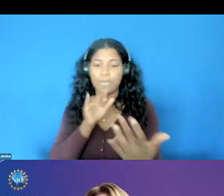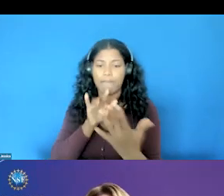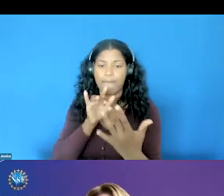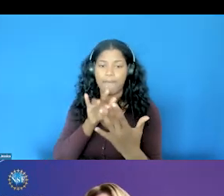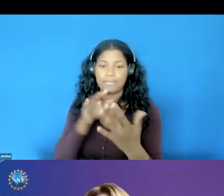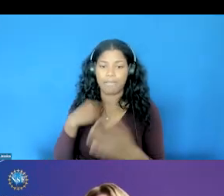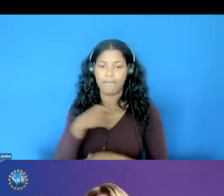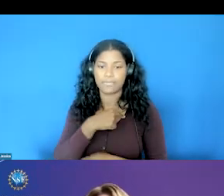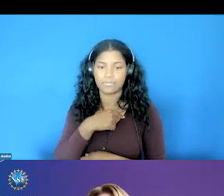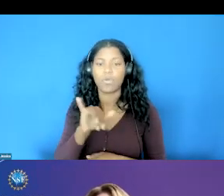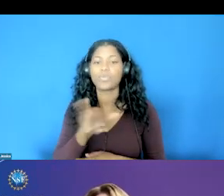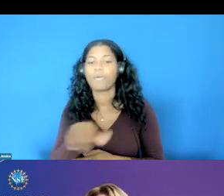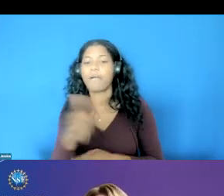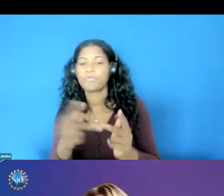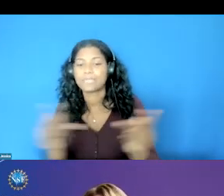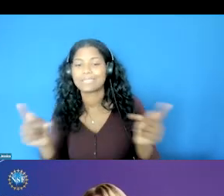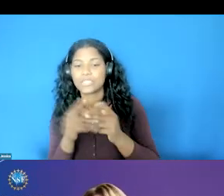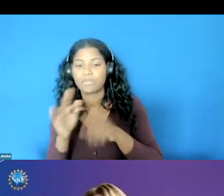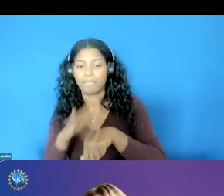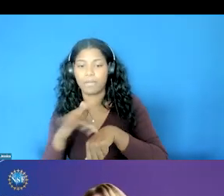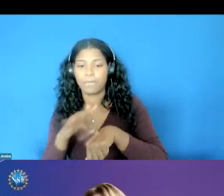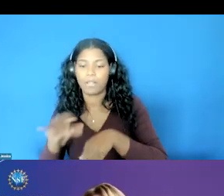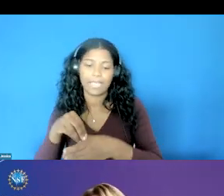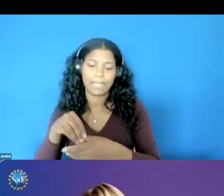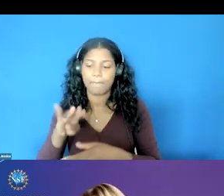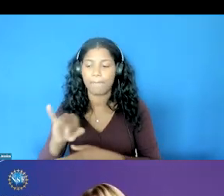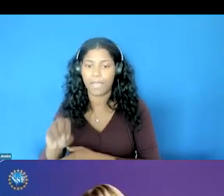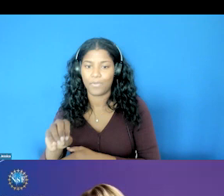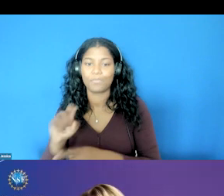There are other positions as well in BIO and I'll just end by saying,